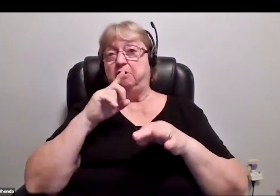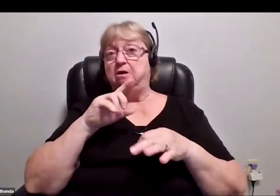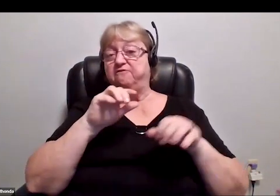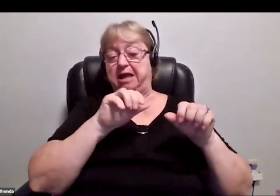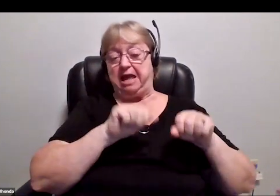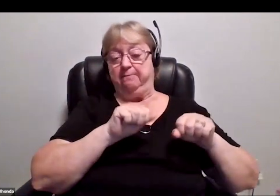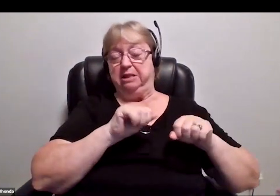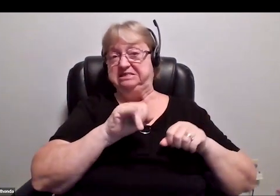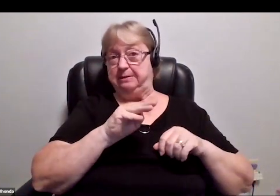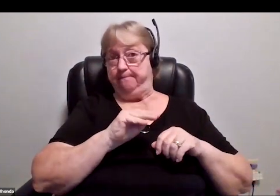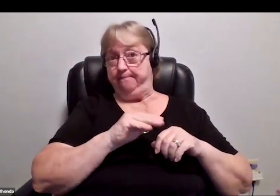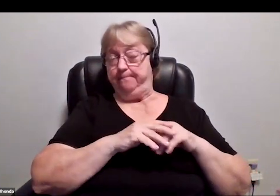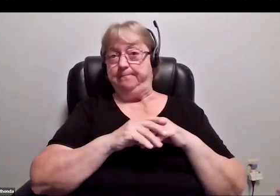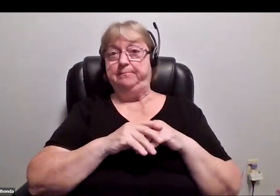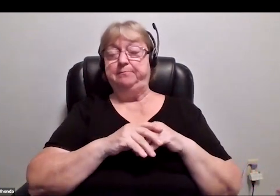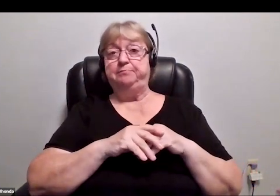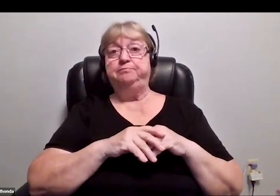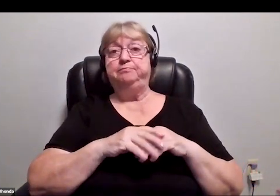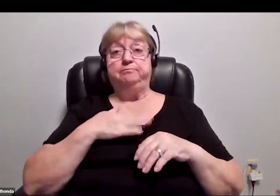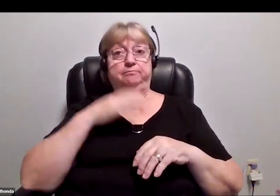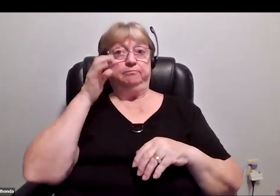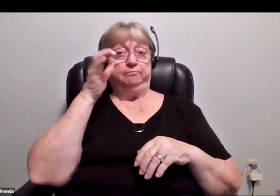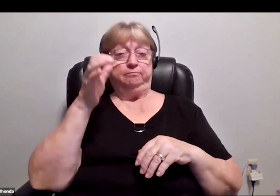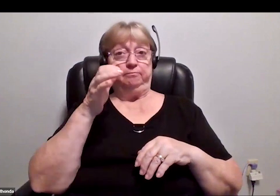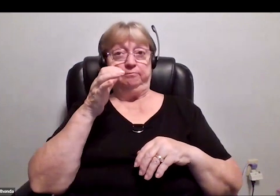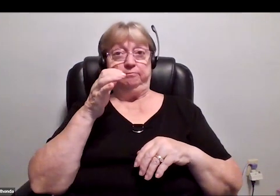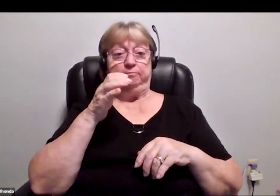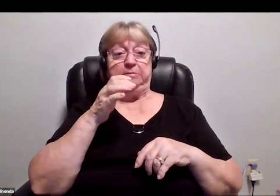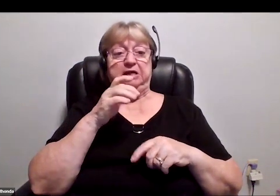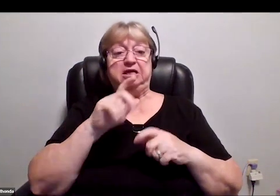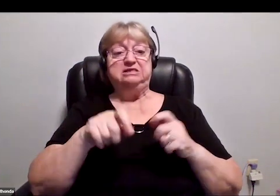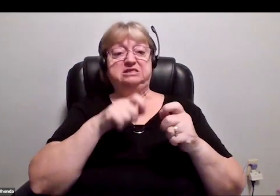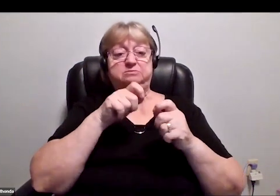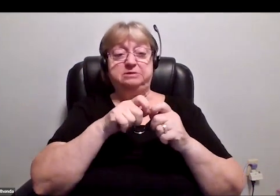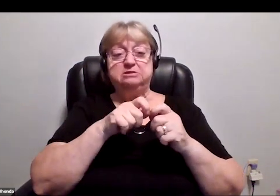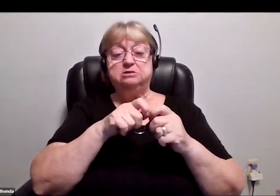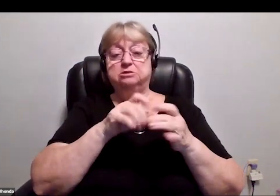The concept I have around technoableism is like a particular strain of ableism